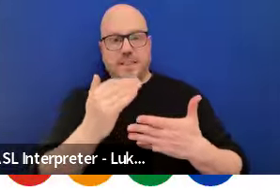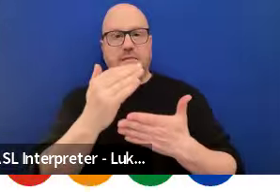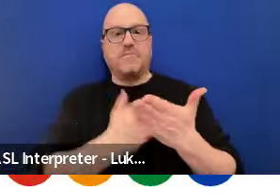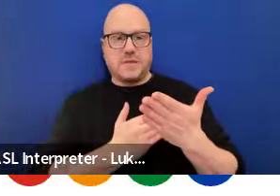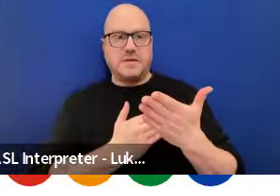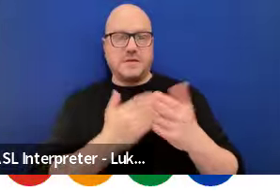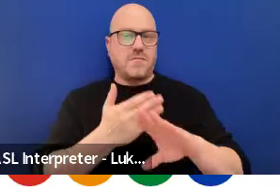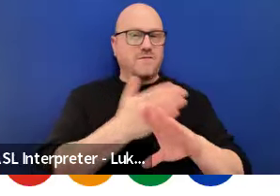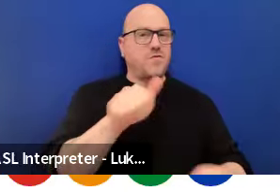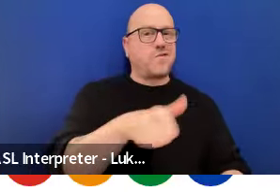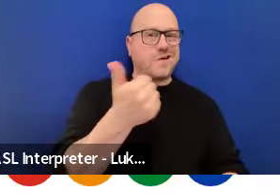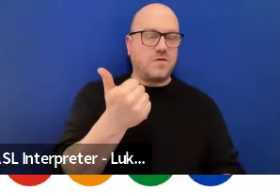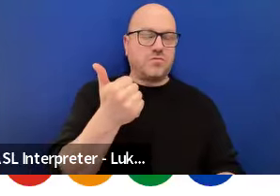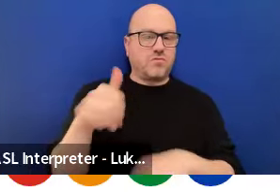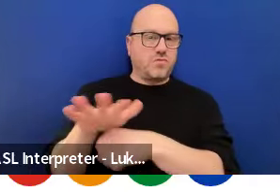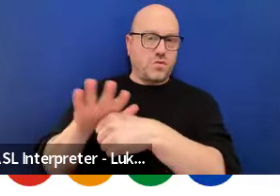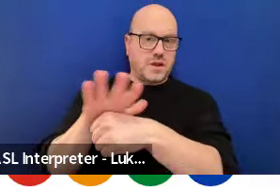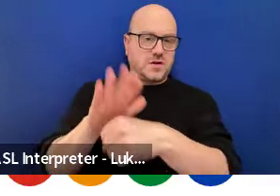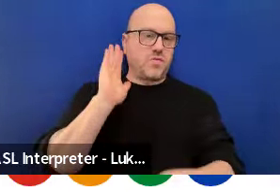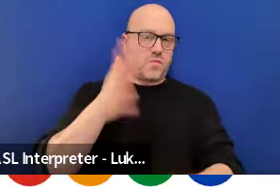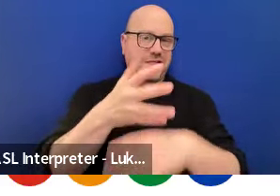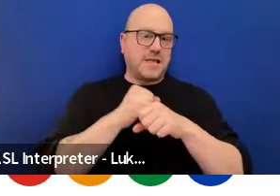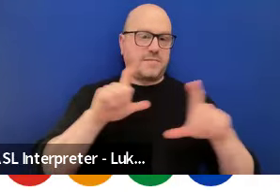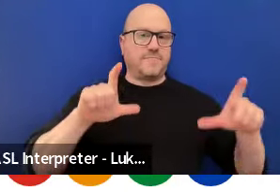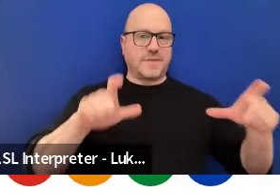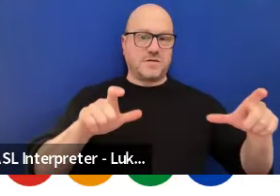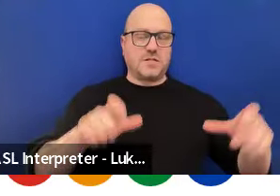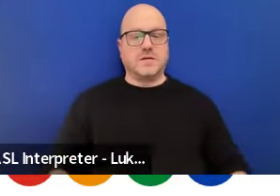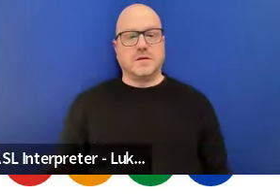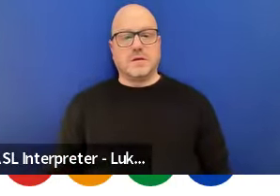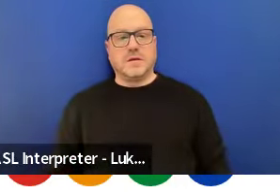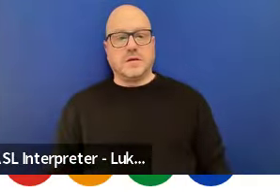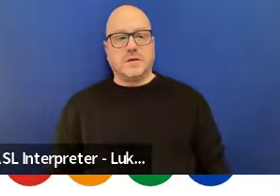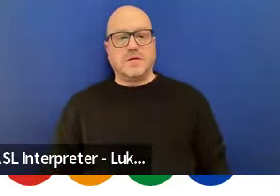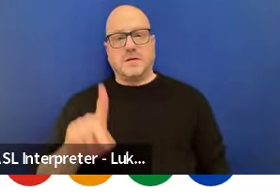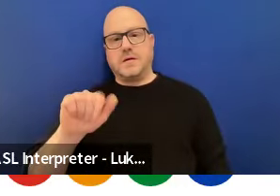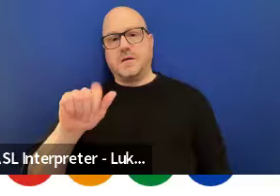IF WE ARE UNABLE TO UNTIE THAT, SWAMPSCOTT WILL BE HIGHER UP ON THE LIST TO GET PANELS BEFORE OTHER LOCATIONS.